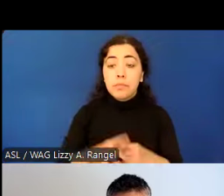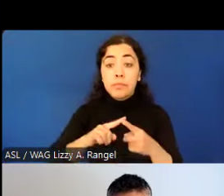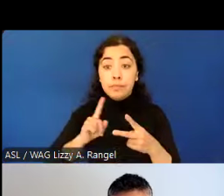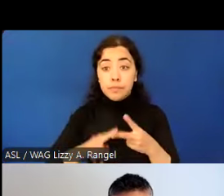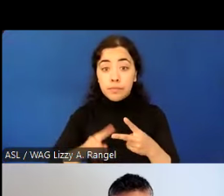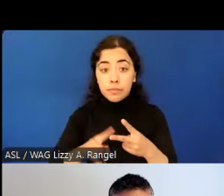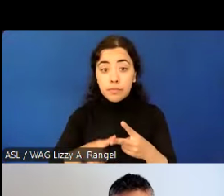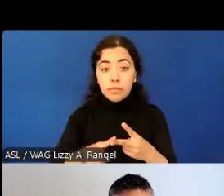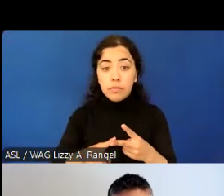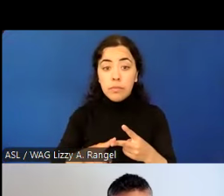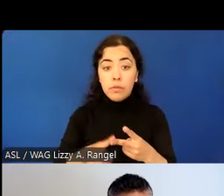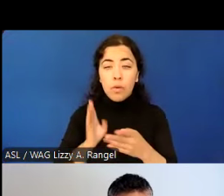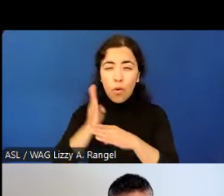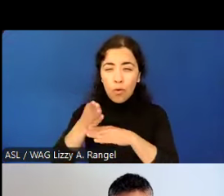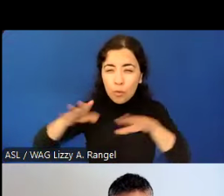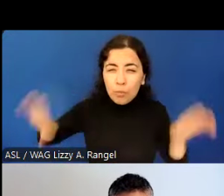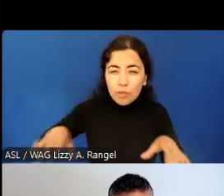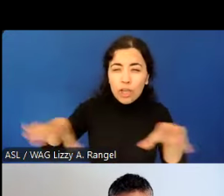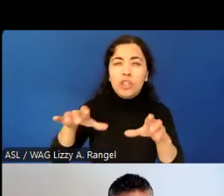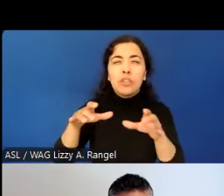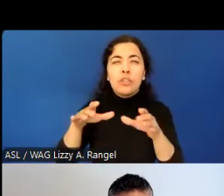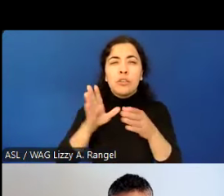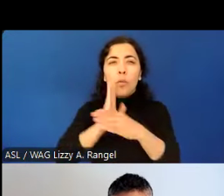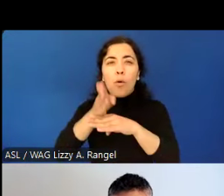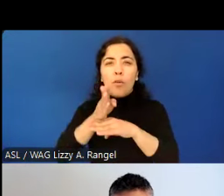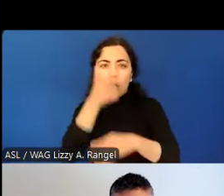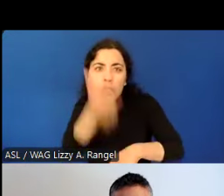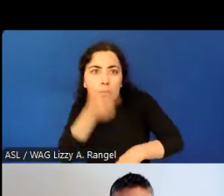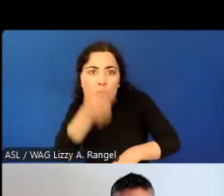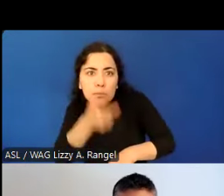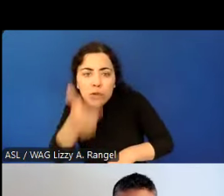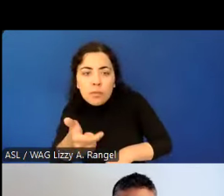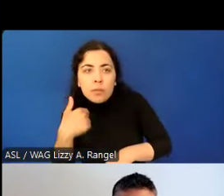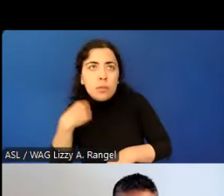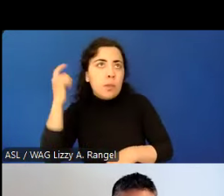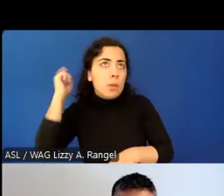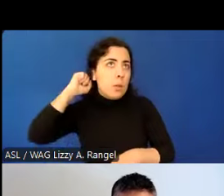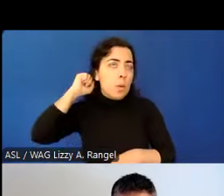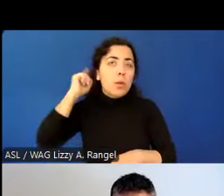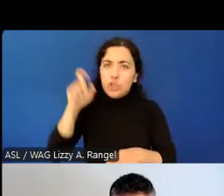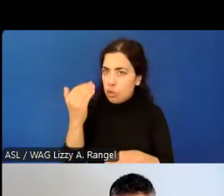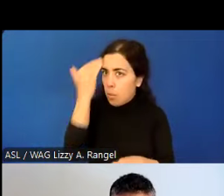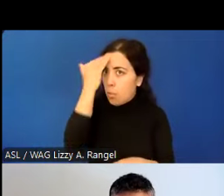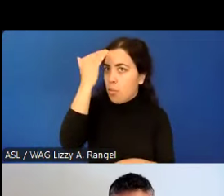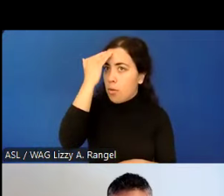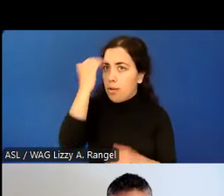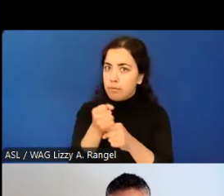overproduction and overconsumption and start to treat everything like the precious resources and